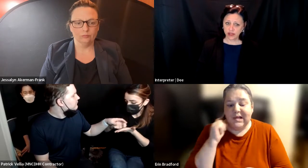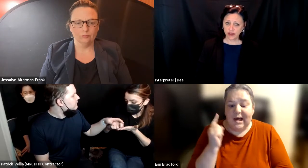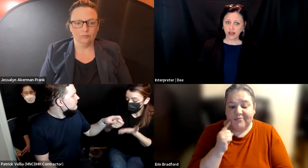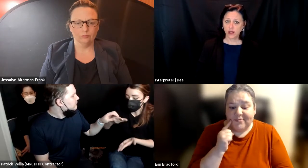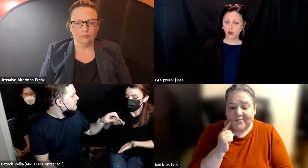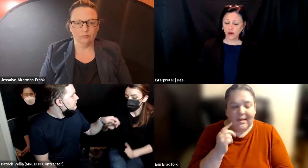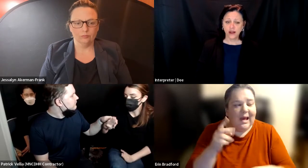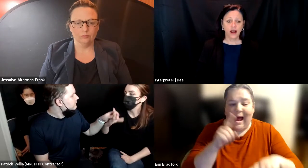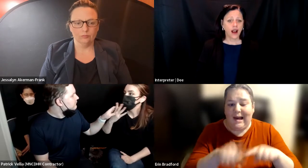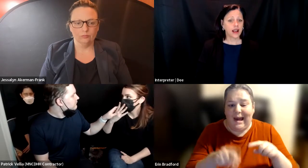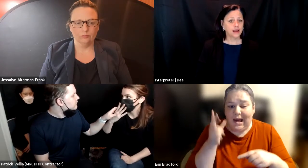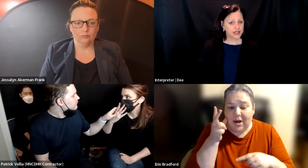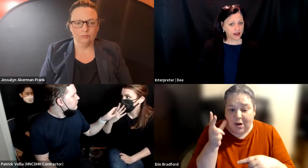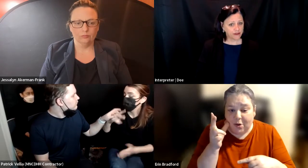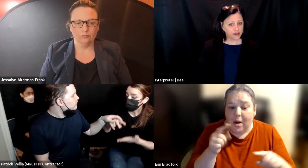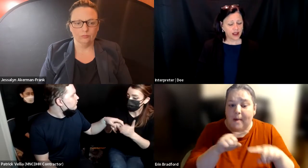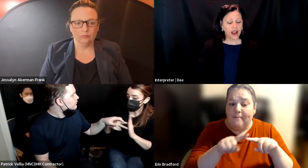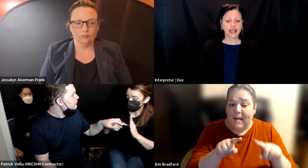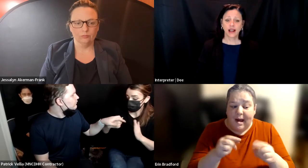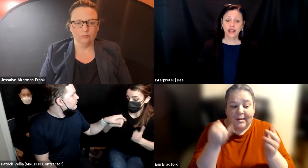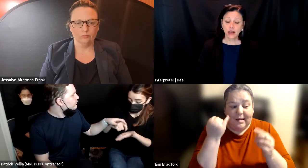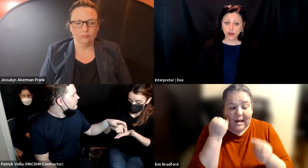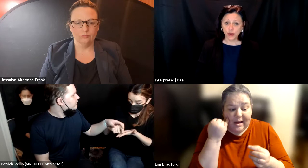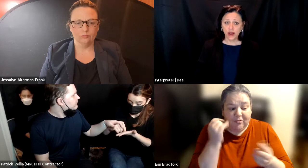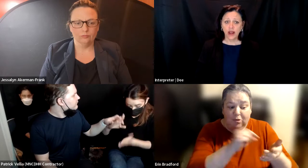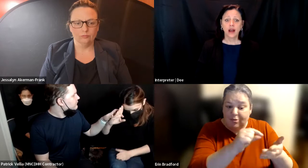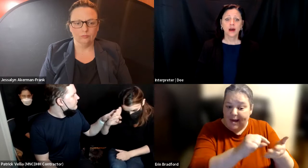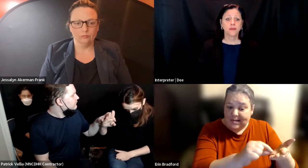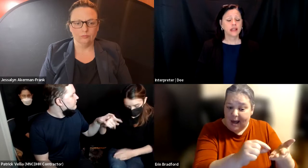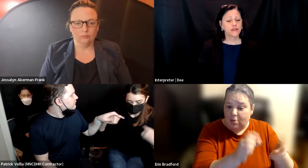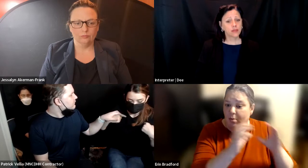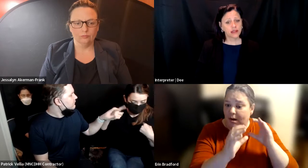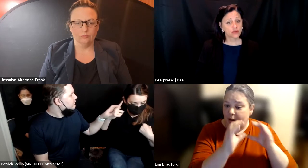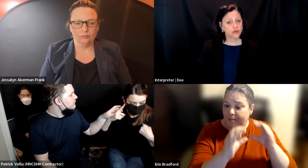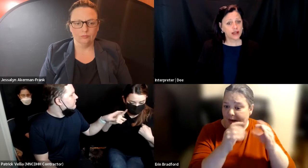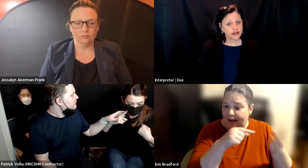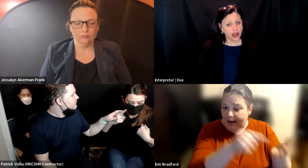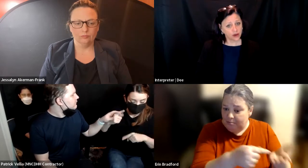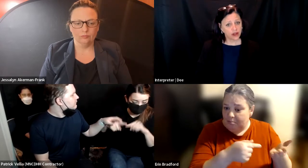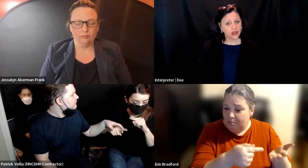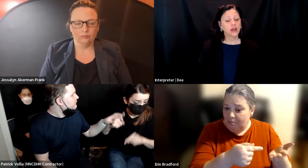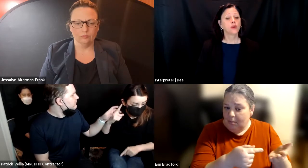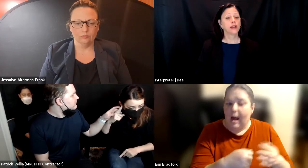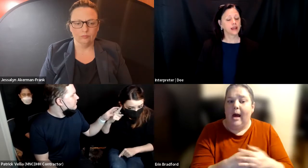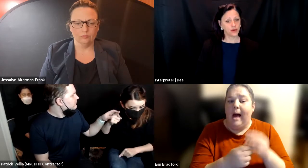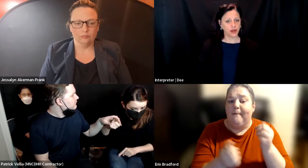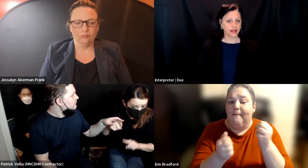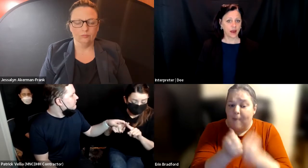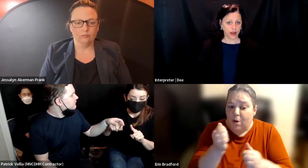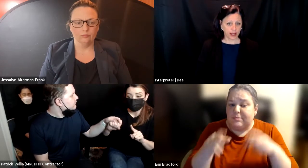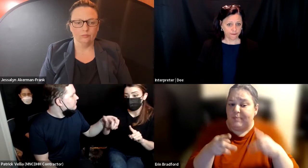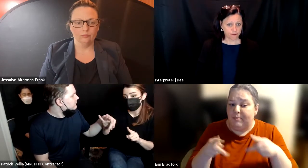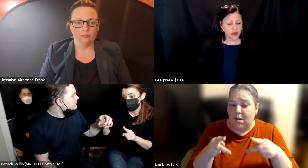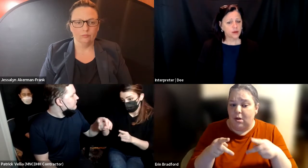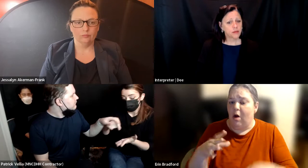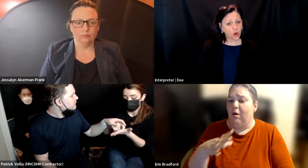And I use a blue pen to write with.